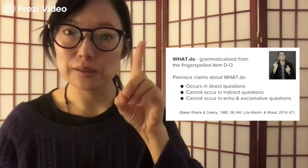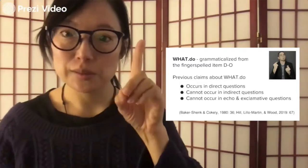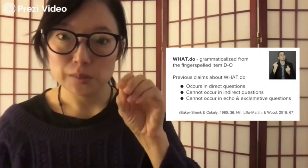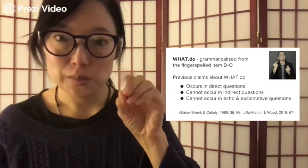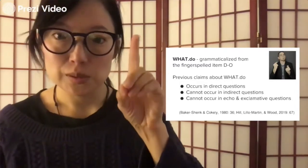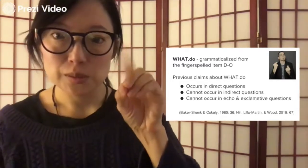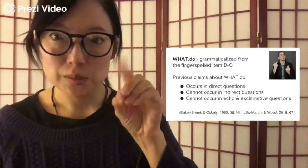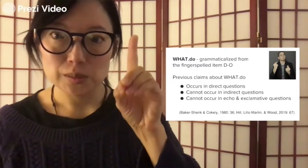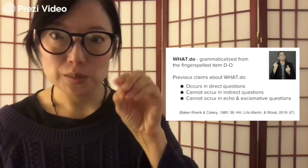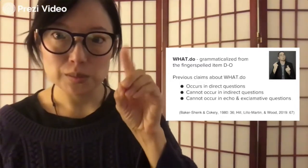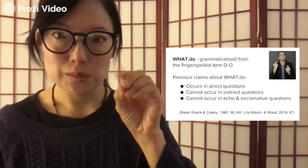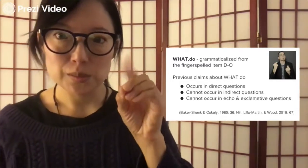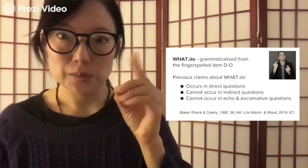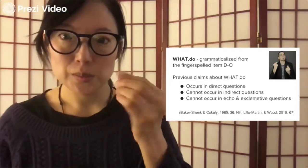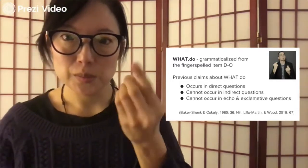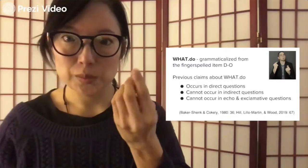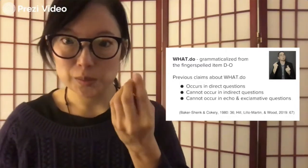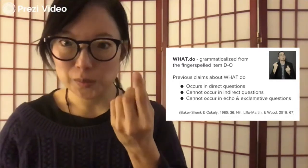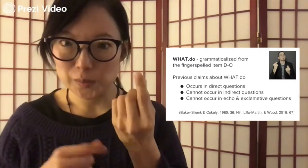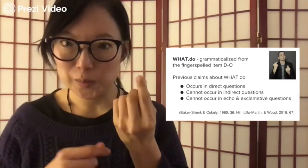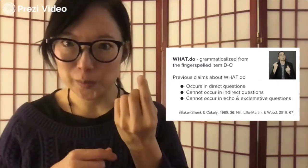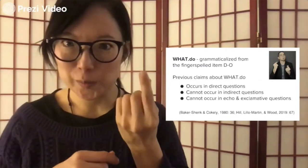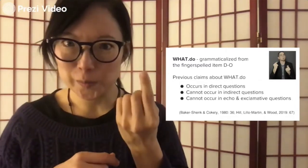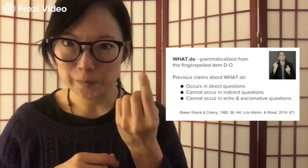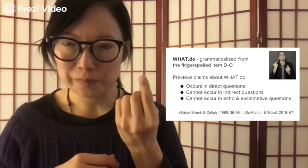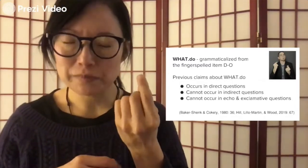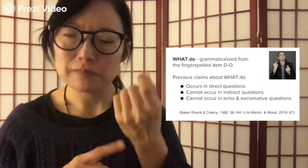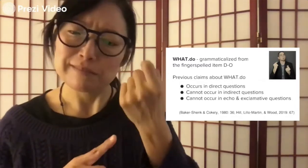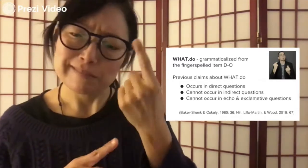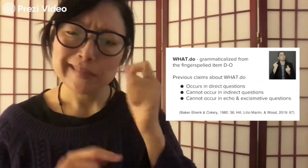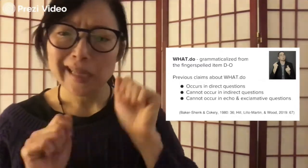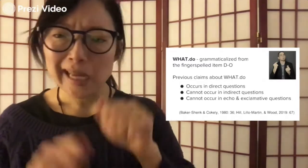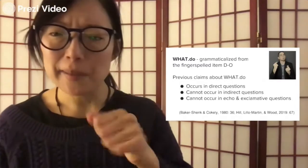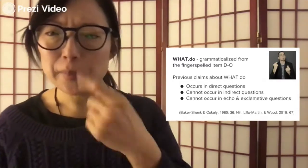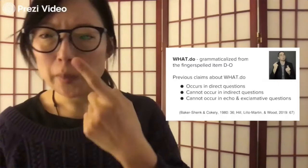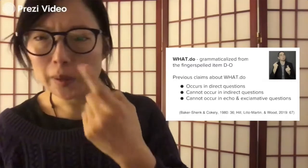watch me, you can see how it's changed. It can either be